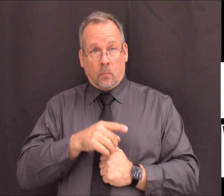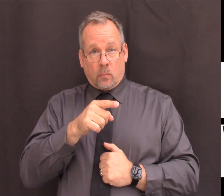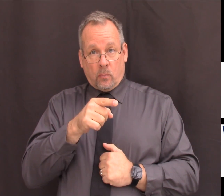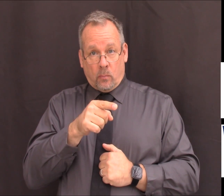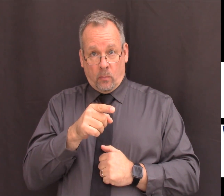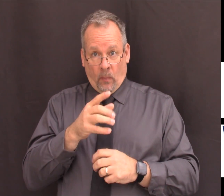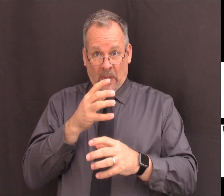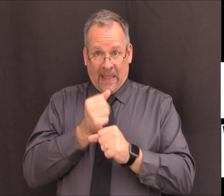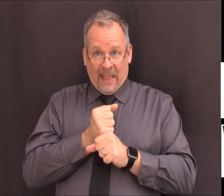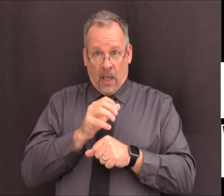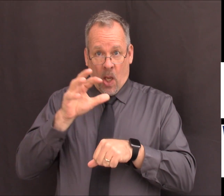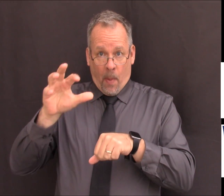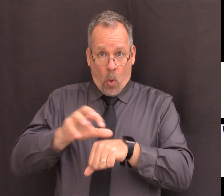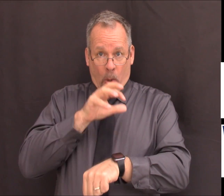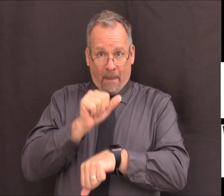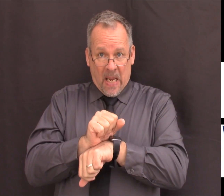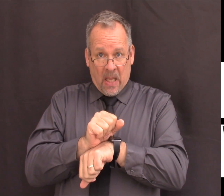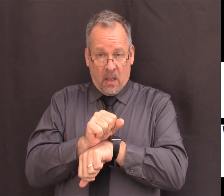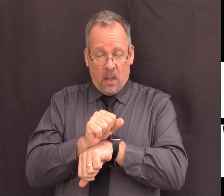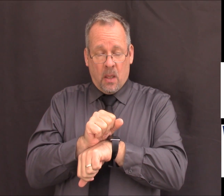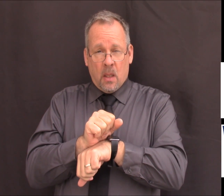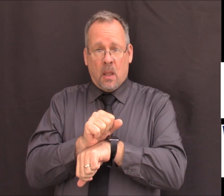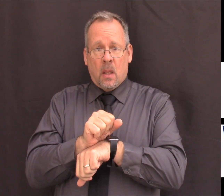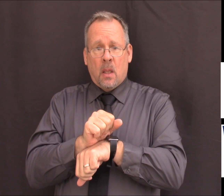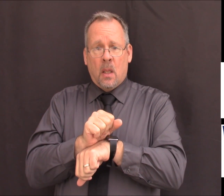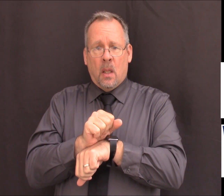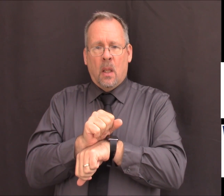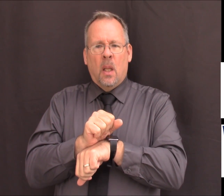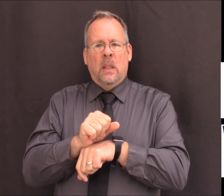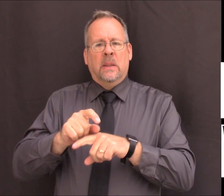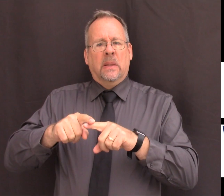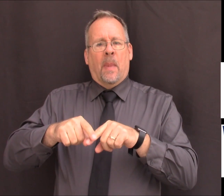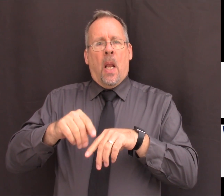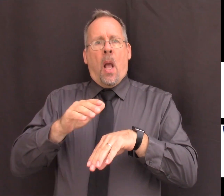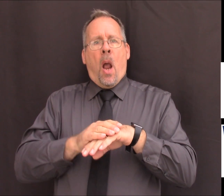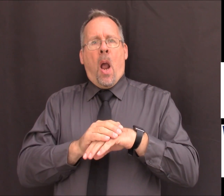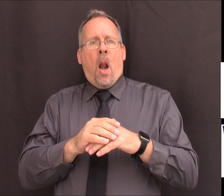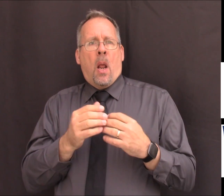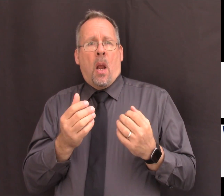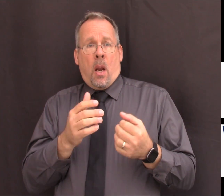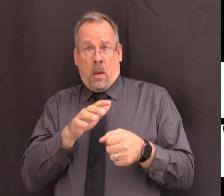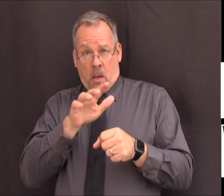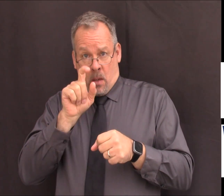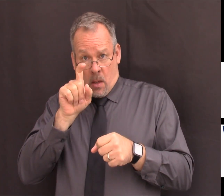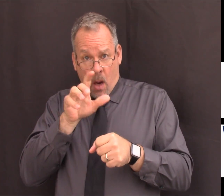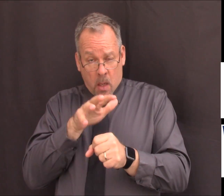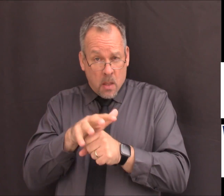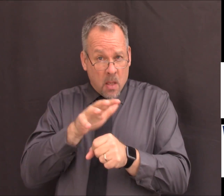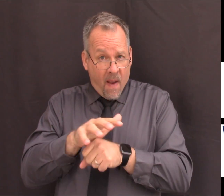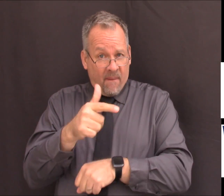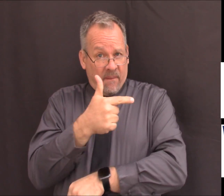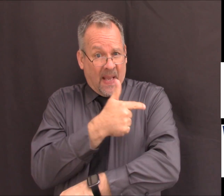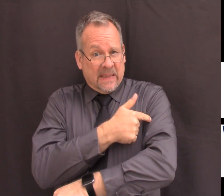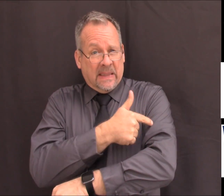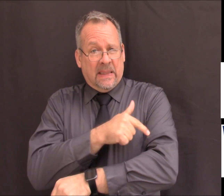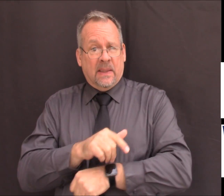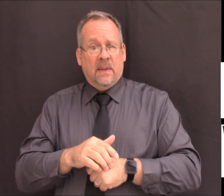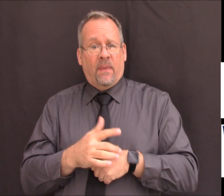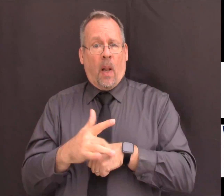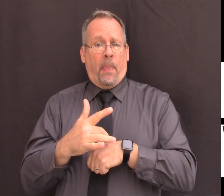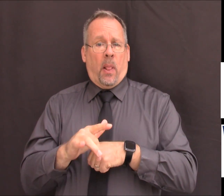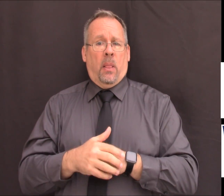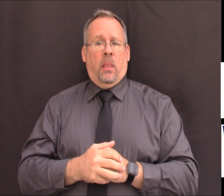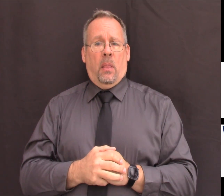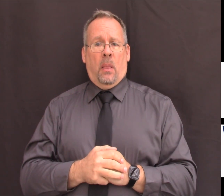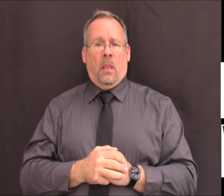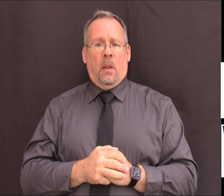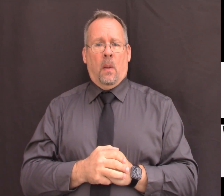The ability to schedule appointments will depend on the supply of vaccine available.